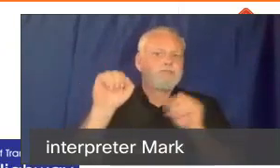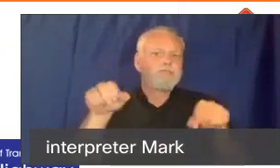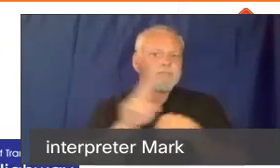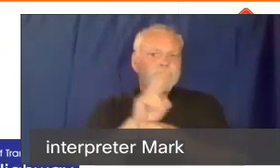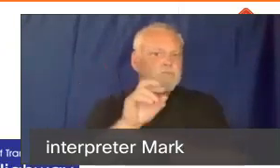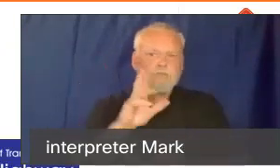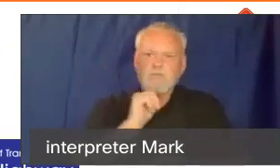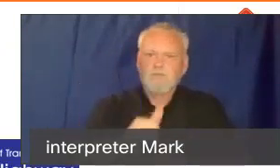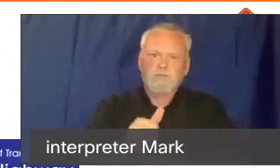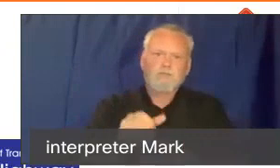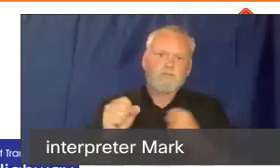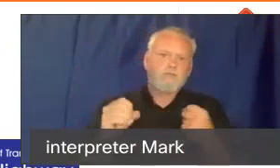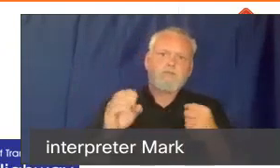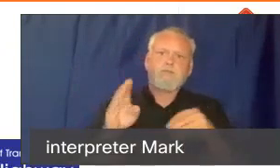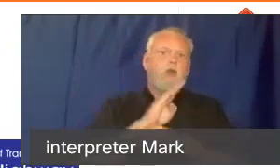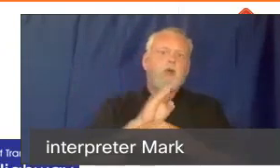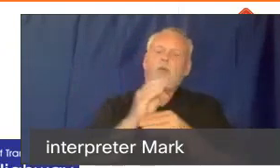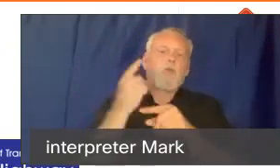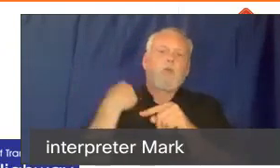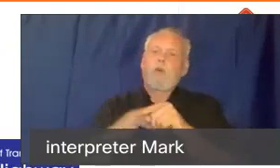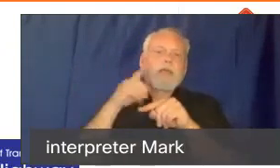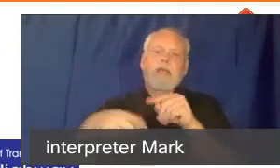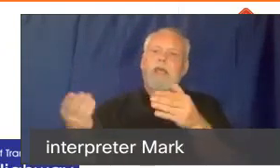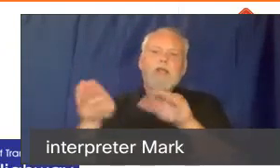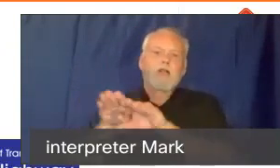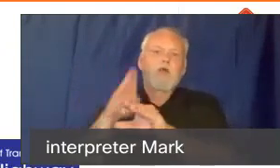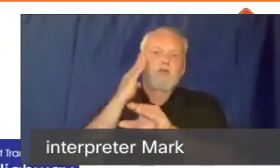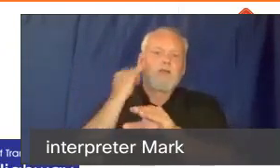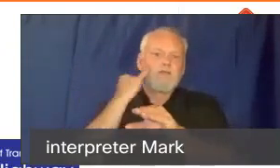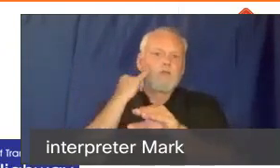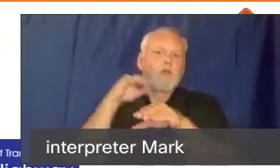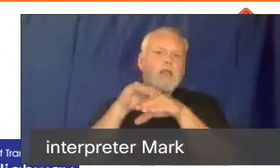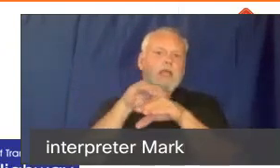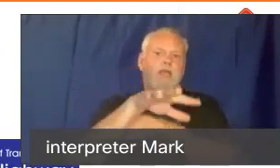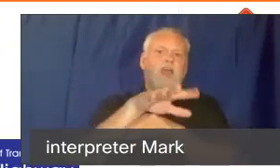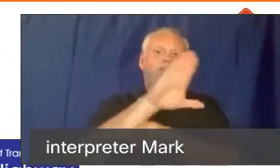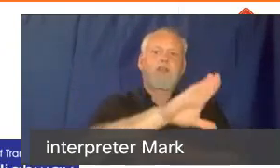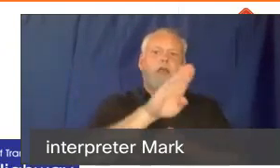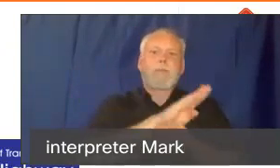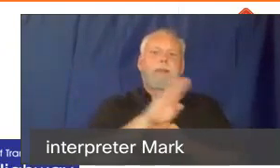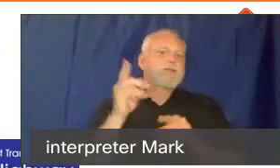Use them, so we're not able to call them since they are, what impact their business so we can't close them on.